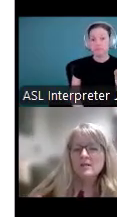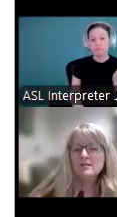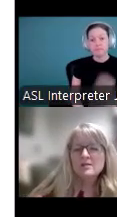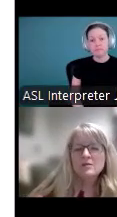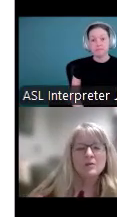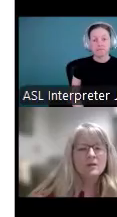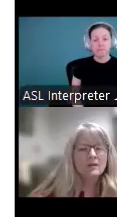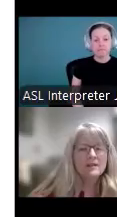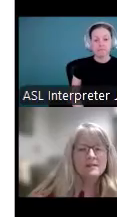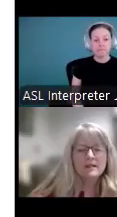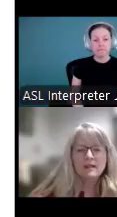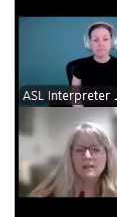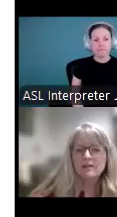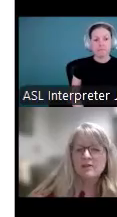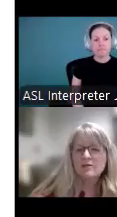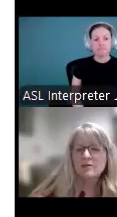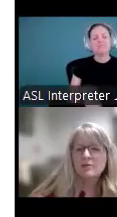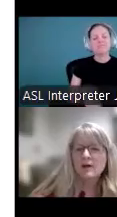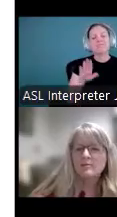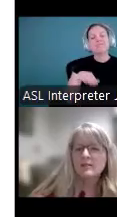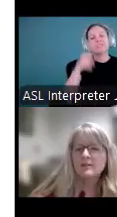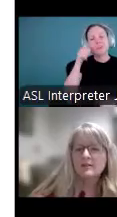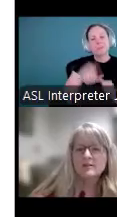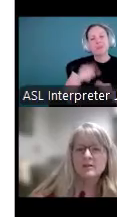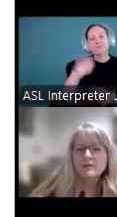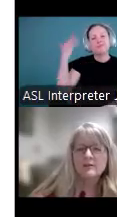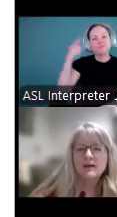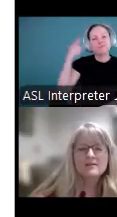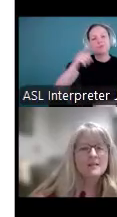you went to school as a kid, you probably learned about the five